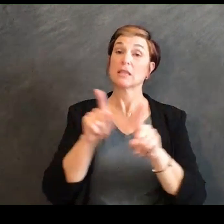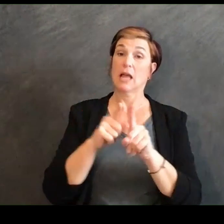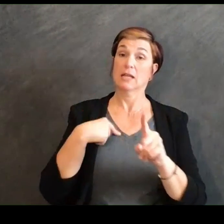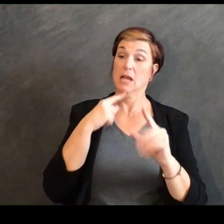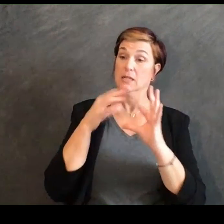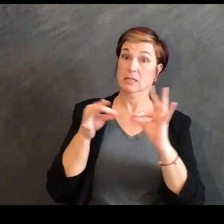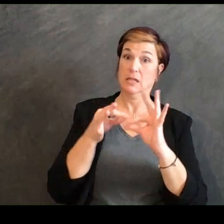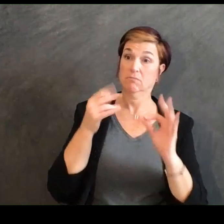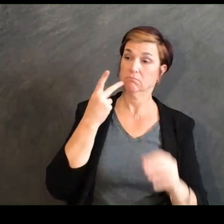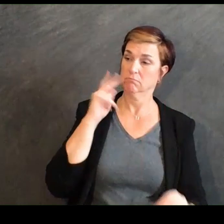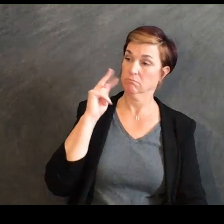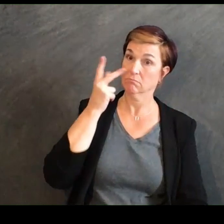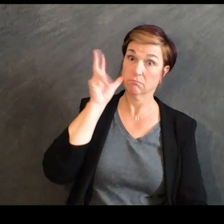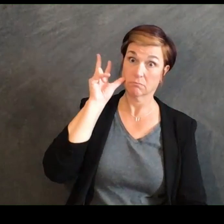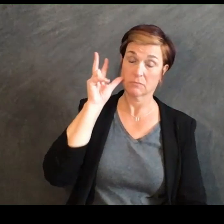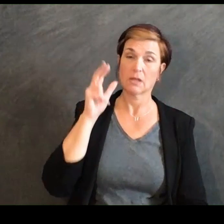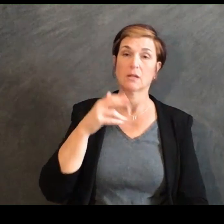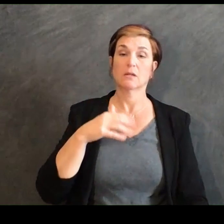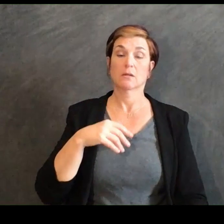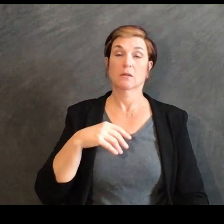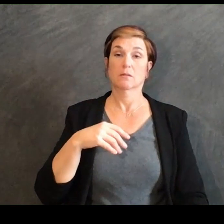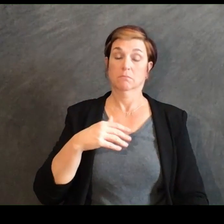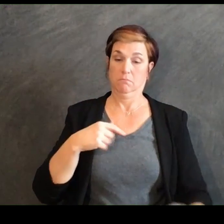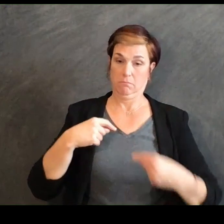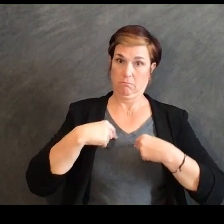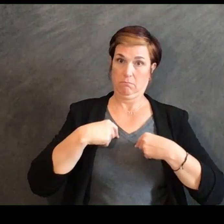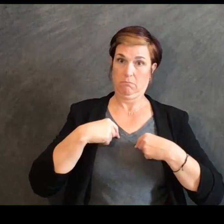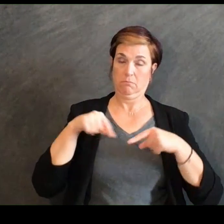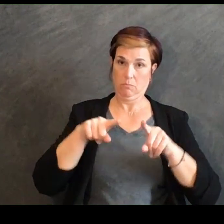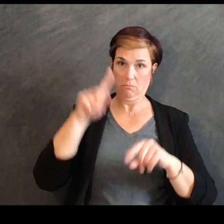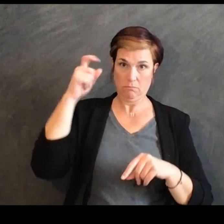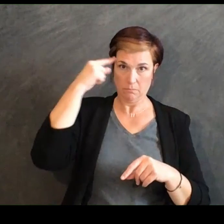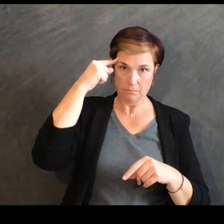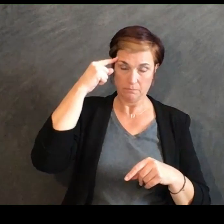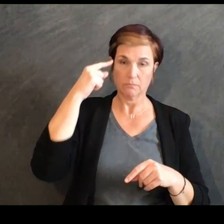the fact that we've issued a requirement suspending all medically unnecessary